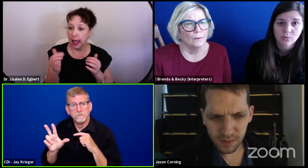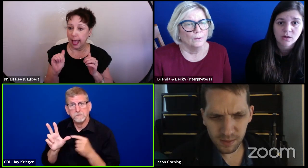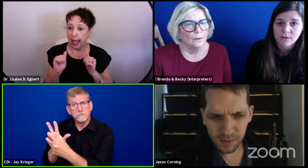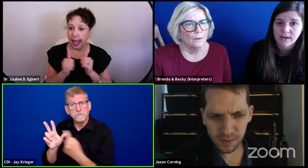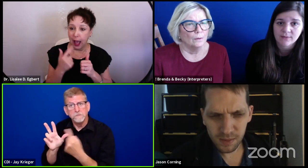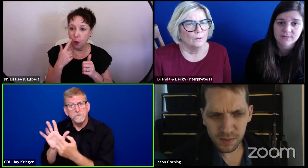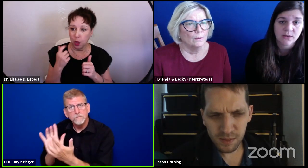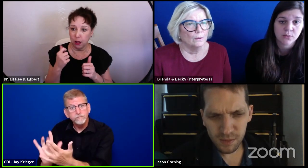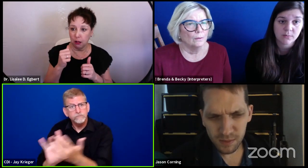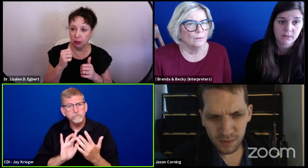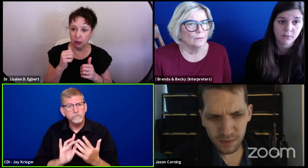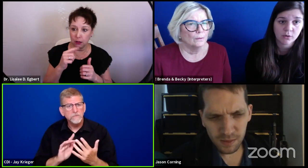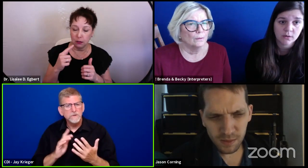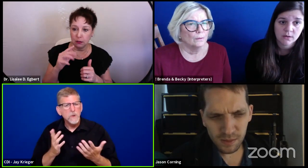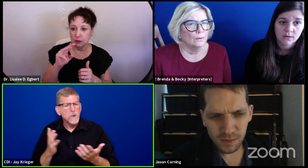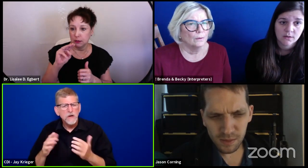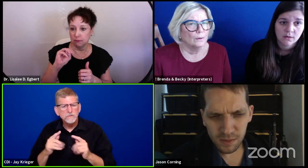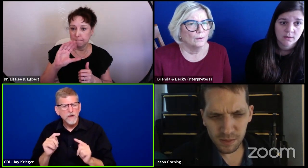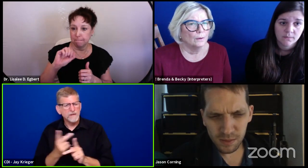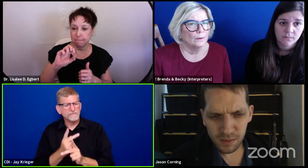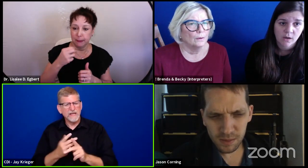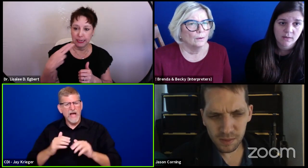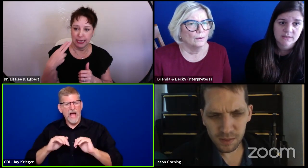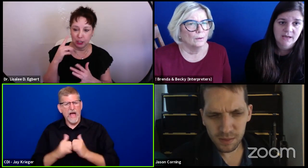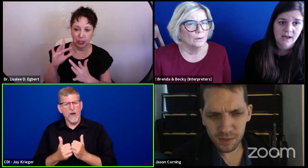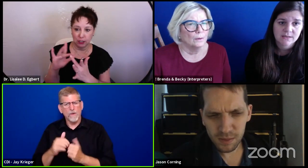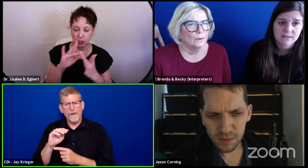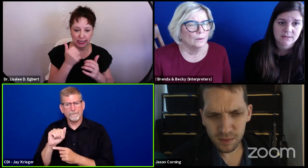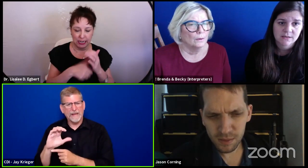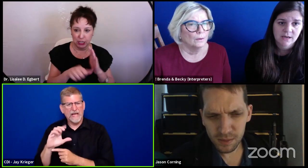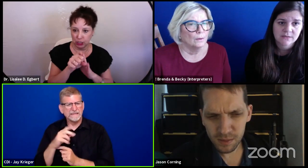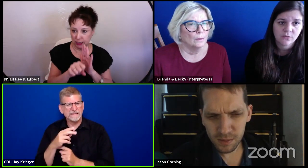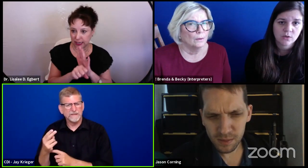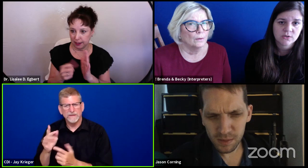We could have, say, three people on the task force?